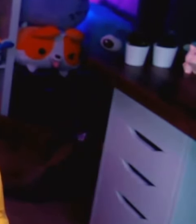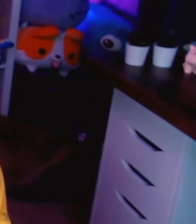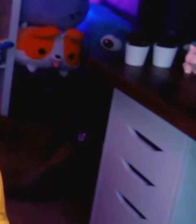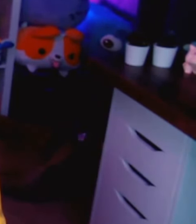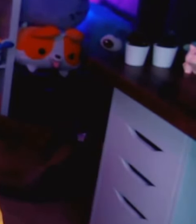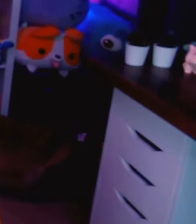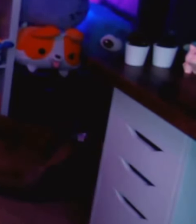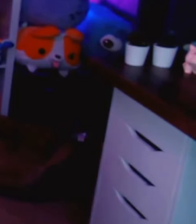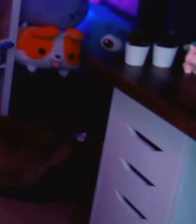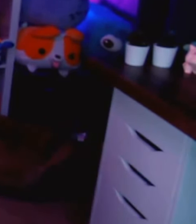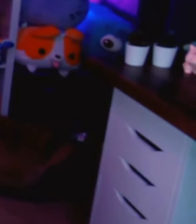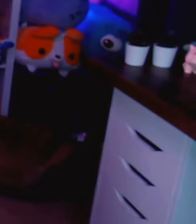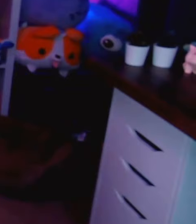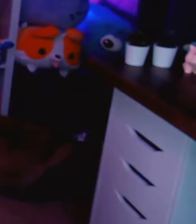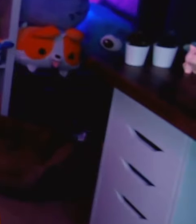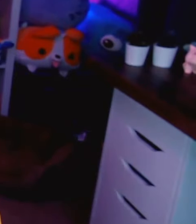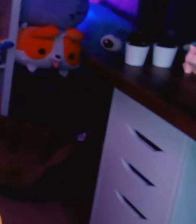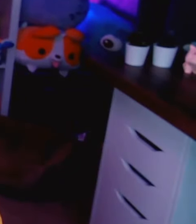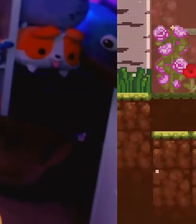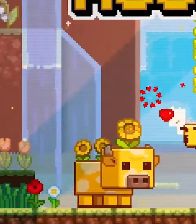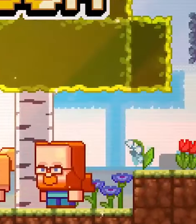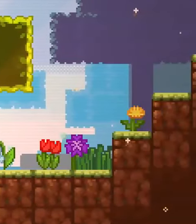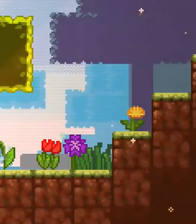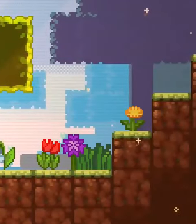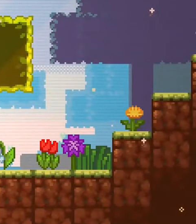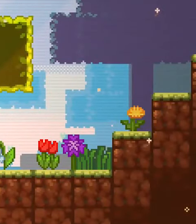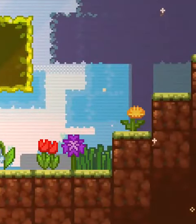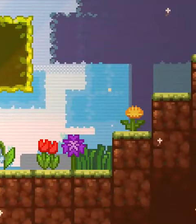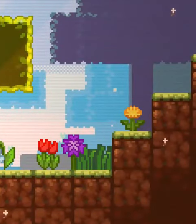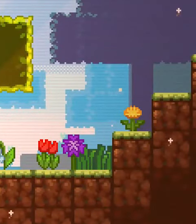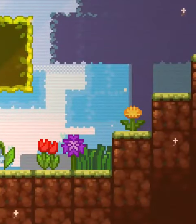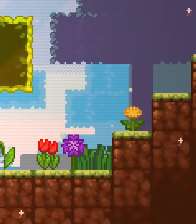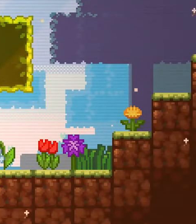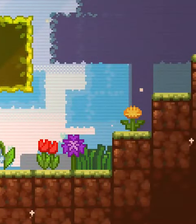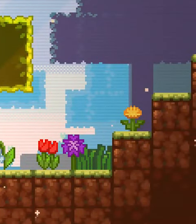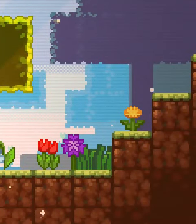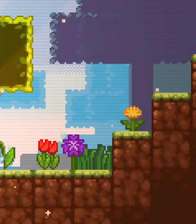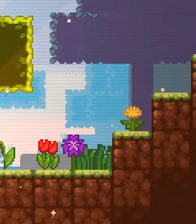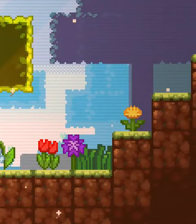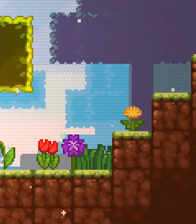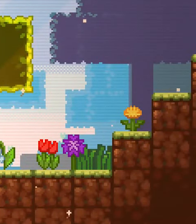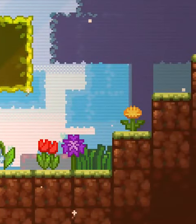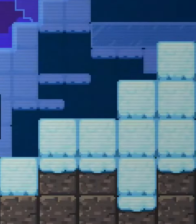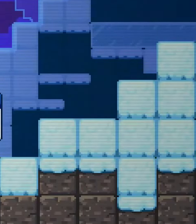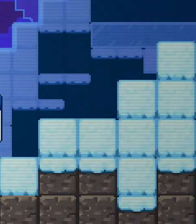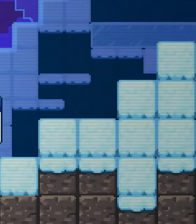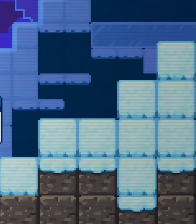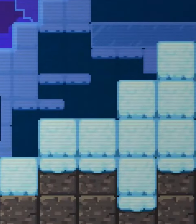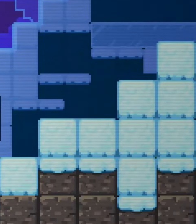TURNS OUT THAT MINECRAFT IS BRINGING THREE NEW MOBS FOR ALL OF US TO CHECK OUT AND GET TO KNOW.